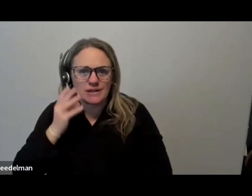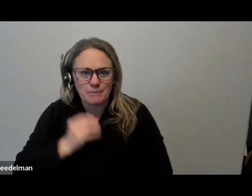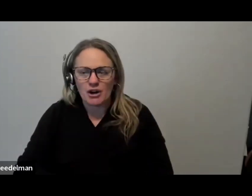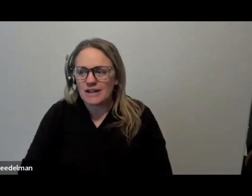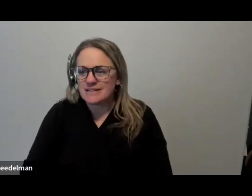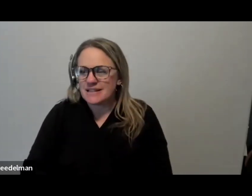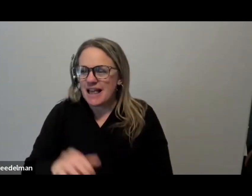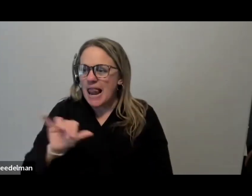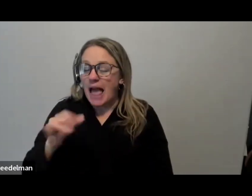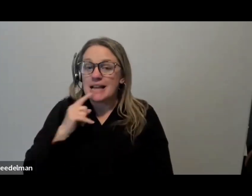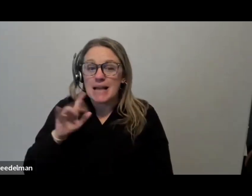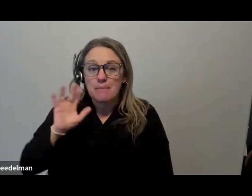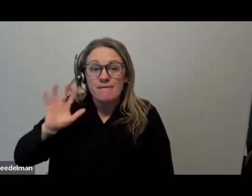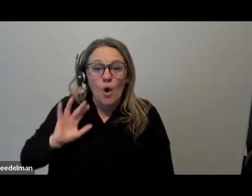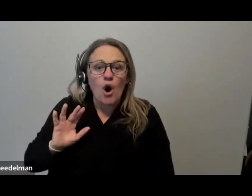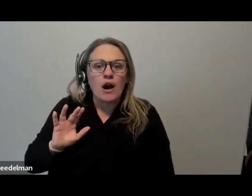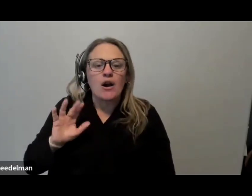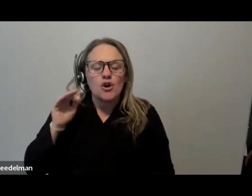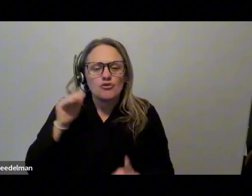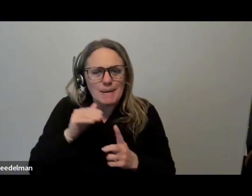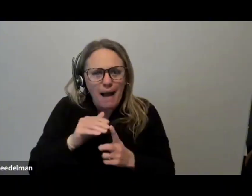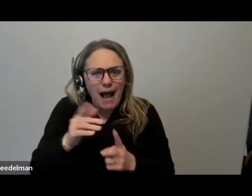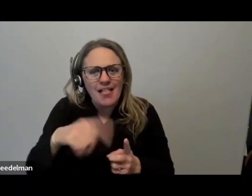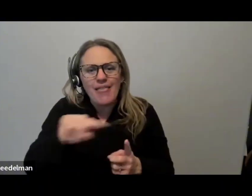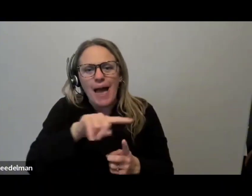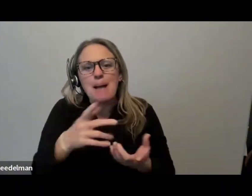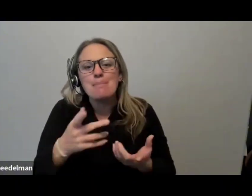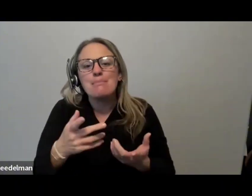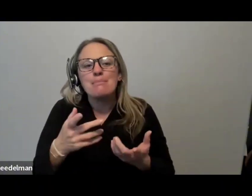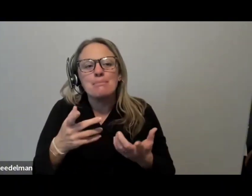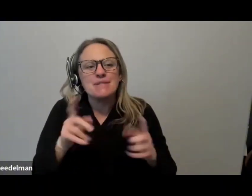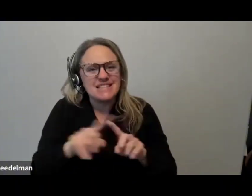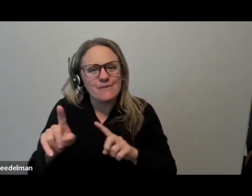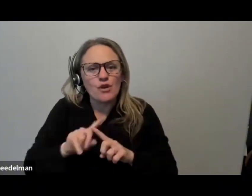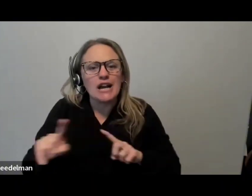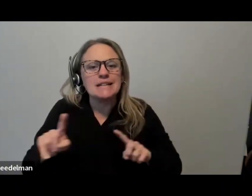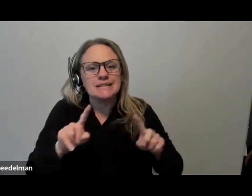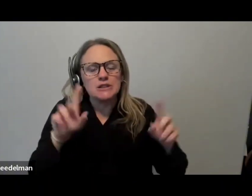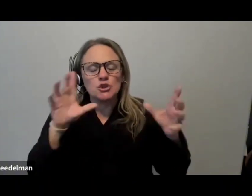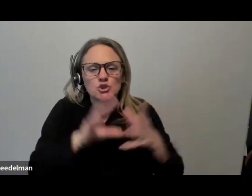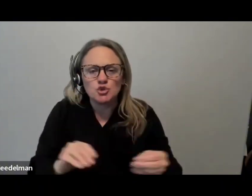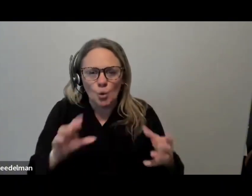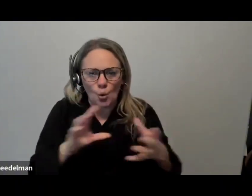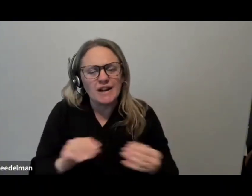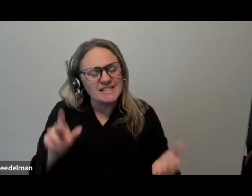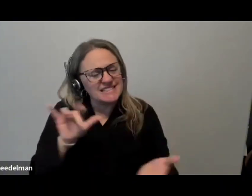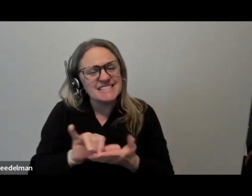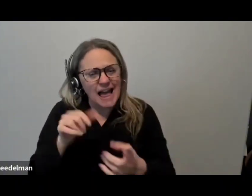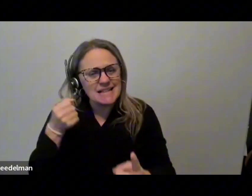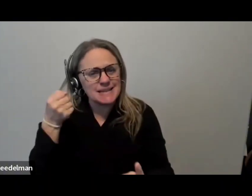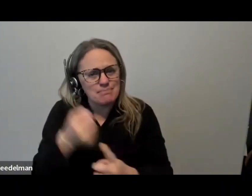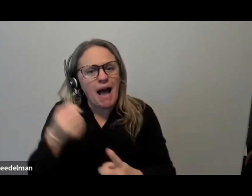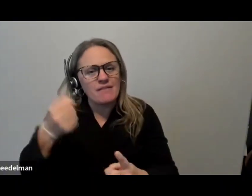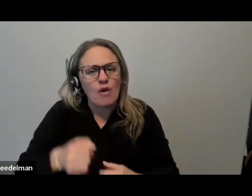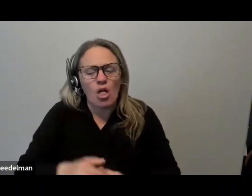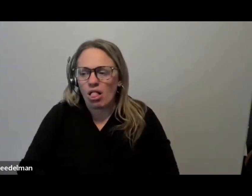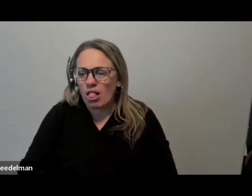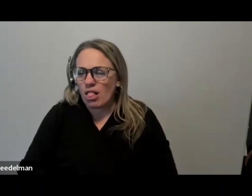of the curb cut but then also show them stories 'cause it's so impactful, right? I think my cross-functional partners who I love